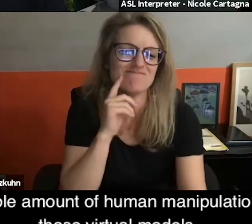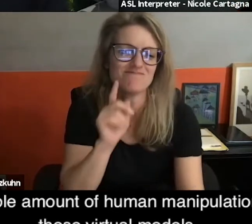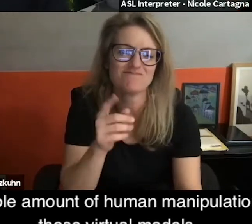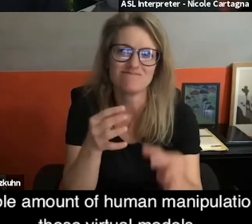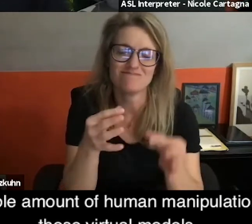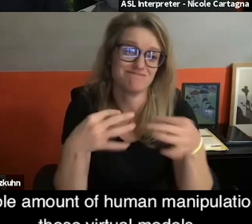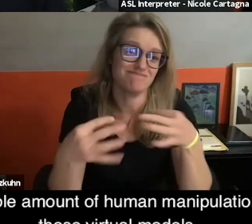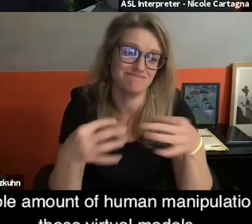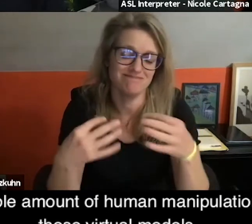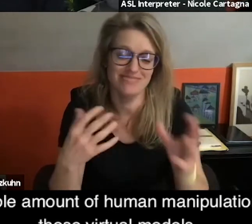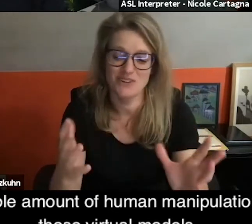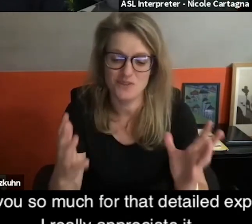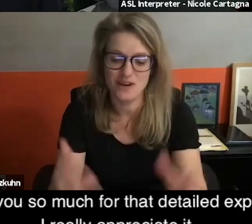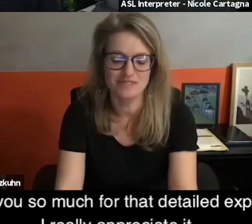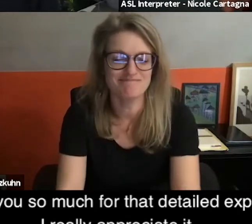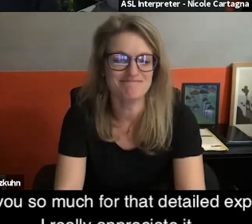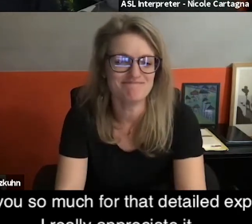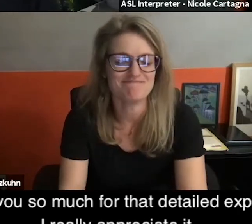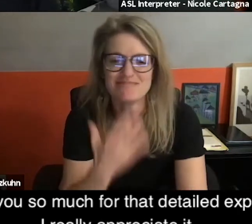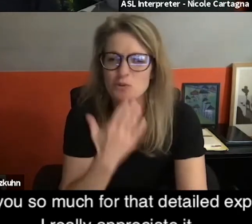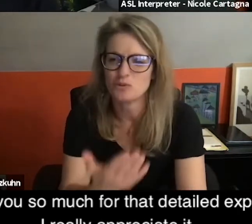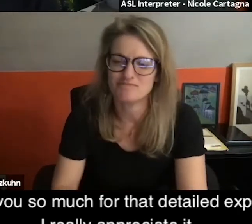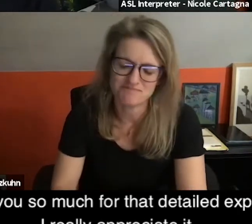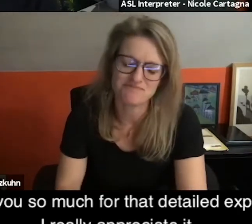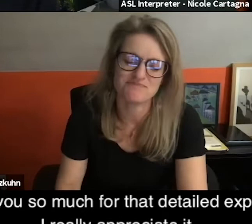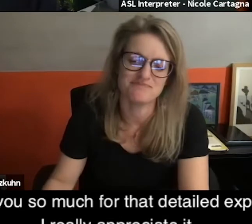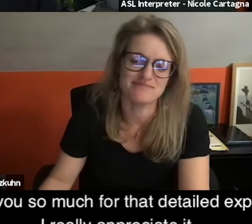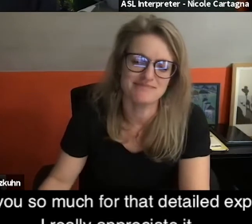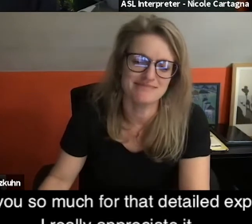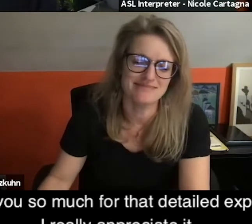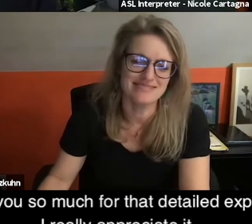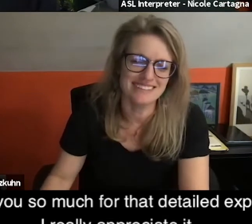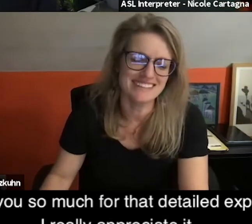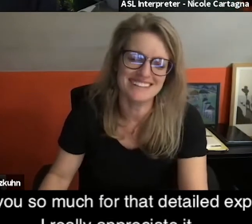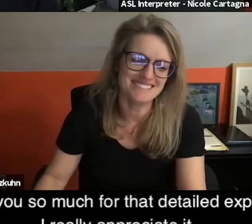those virtual models but thank you so much for that detailed explanation i really appreciate it